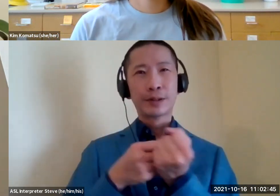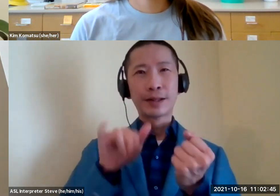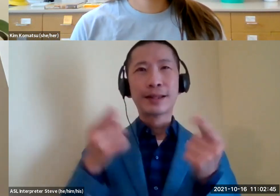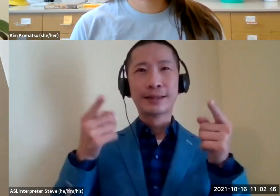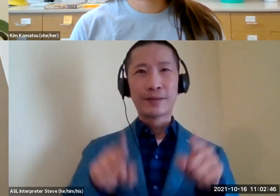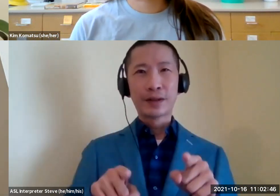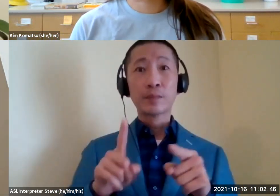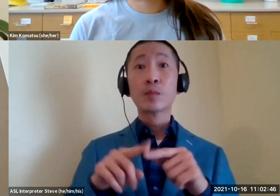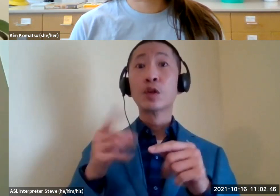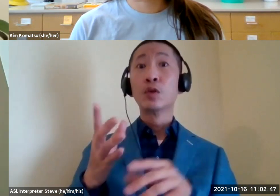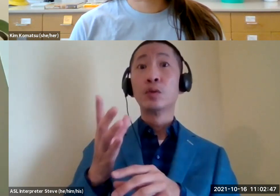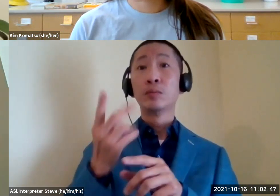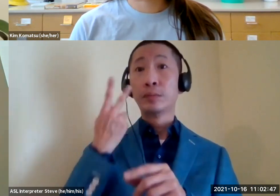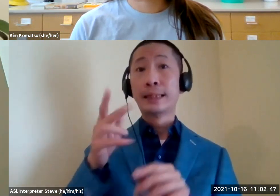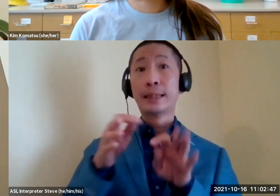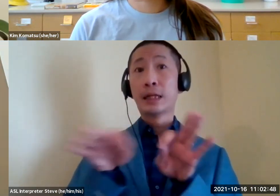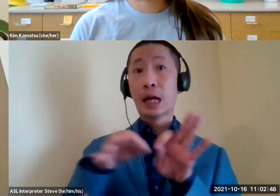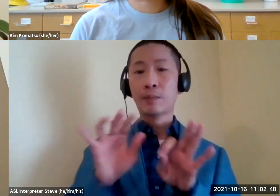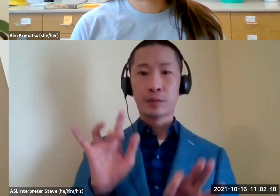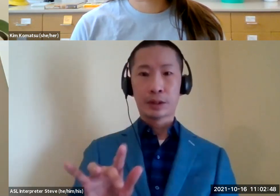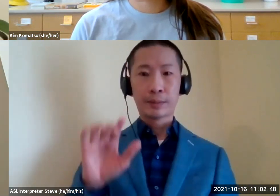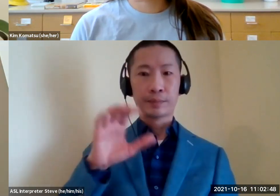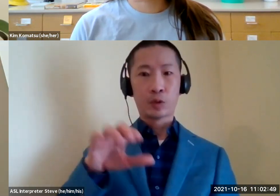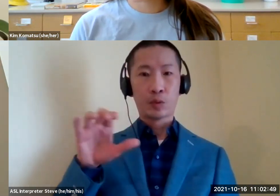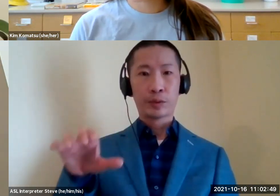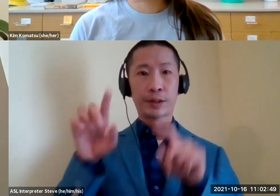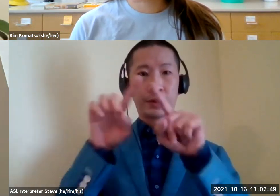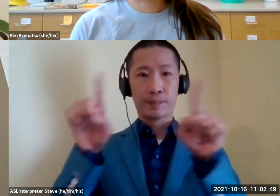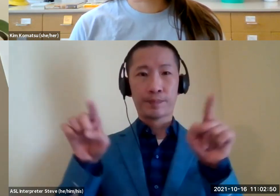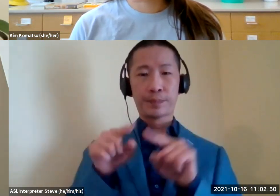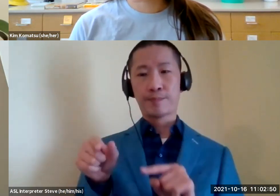Johanna (she/her) - AACPL: To access the closed captions you'll need to click the closed captions button at the bottom of your screen.